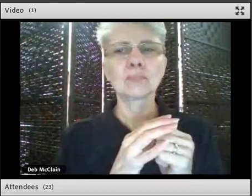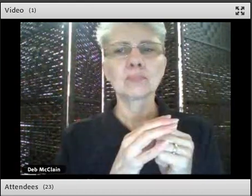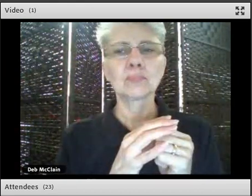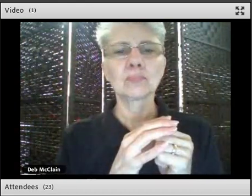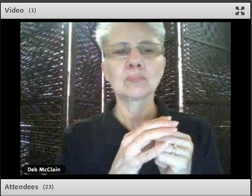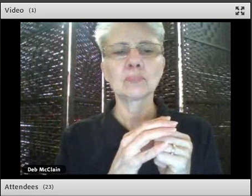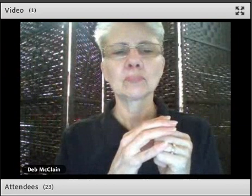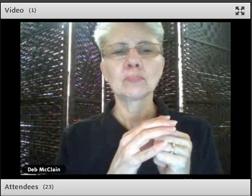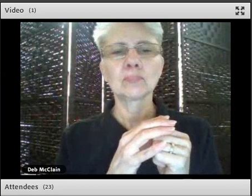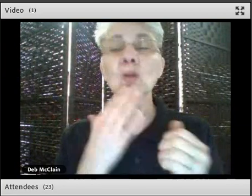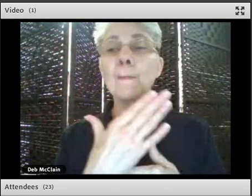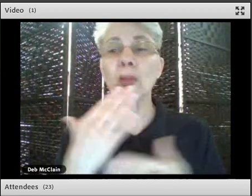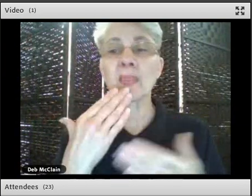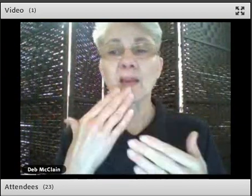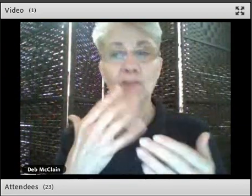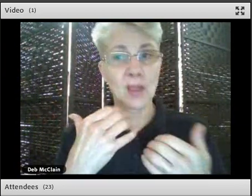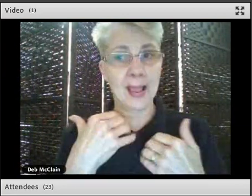me muting my microphone for a moment